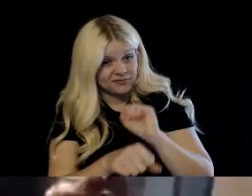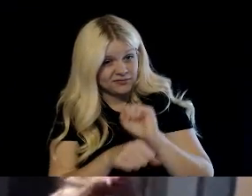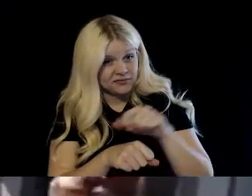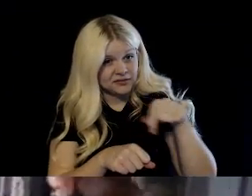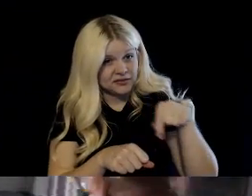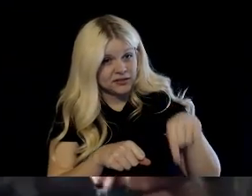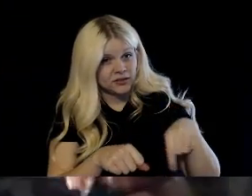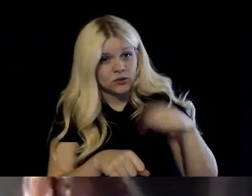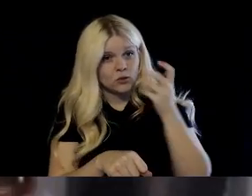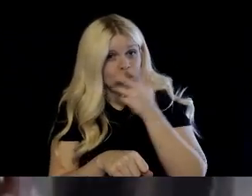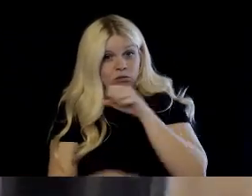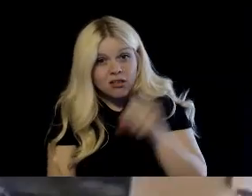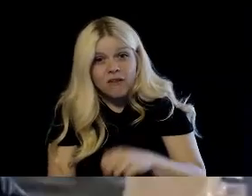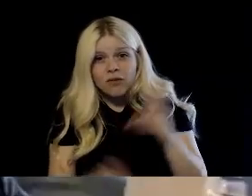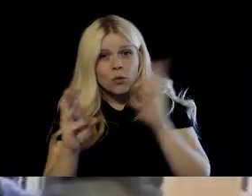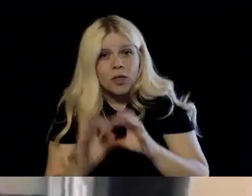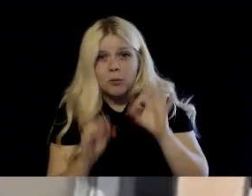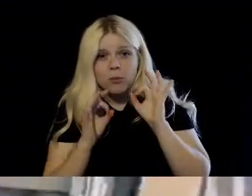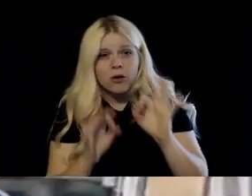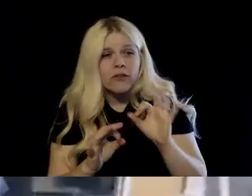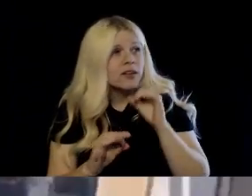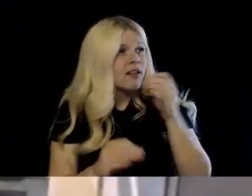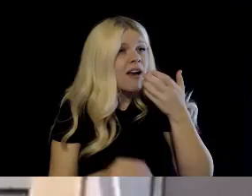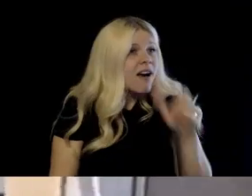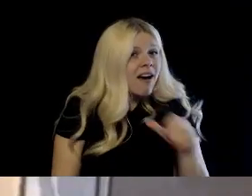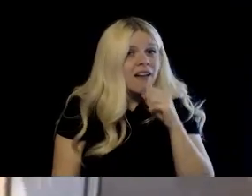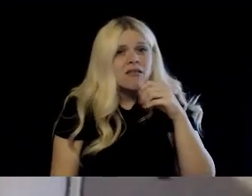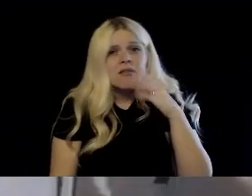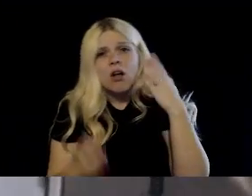Erica: Where you're out there in that "Not too hot, not too cold" Michelle: Today is a beautiful day to be outside,